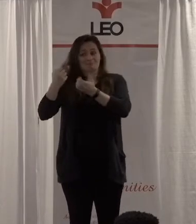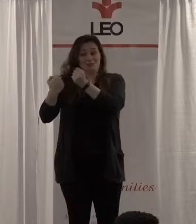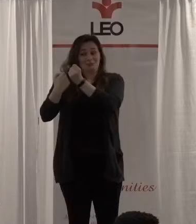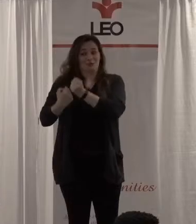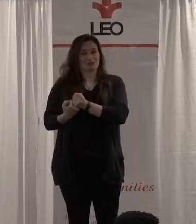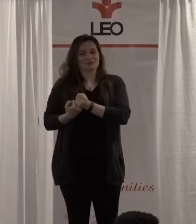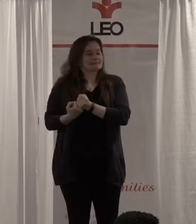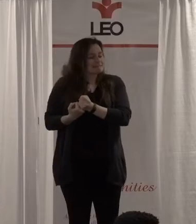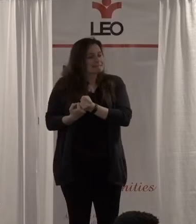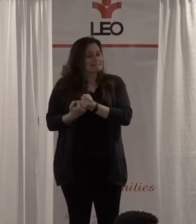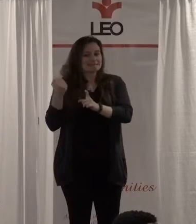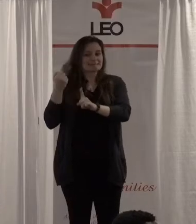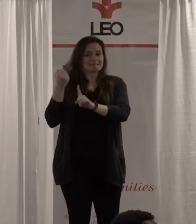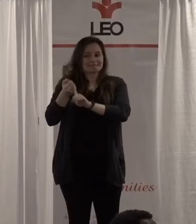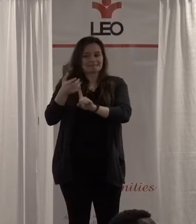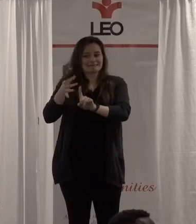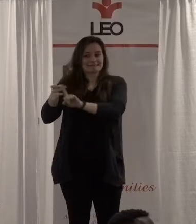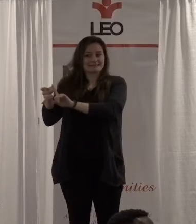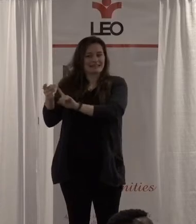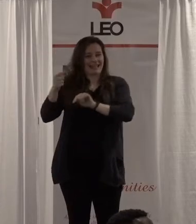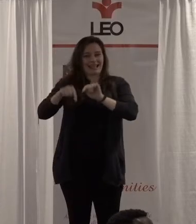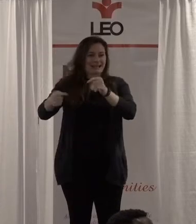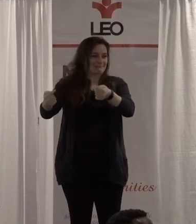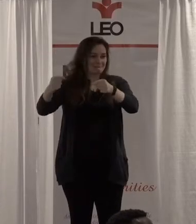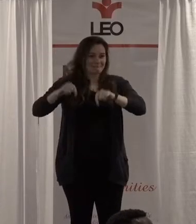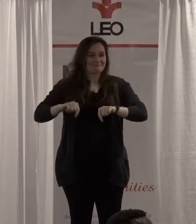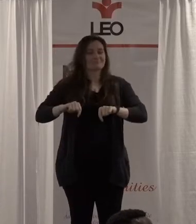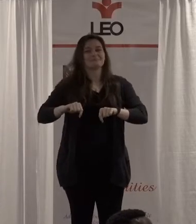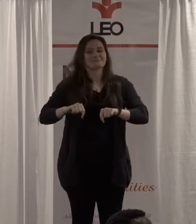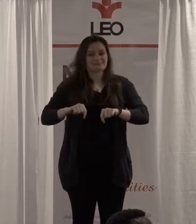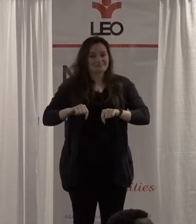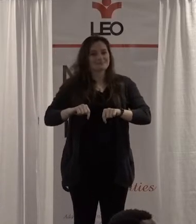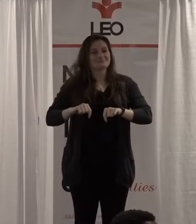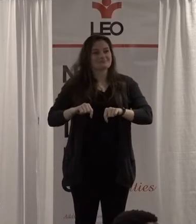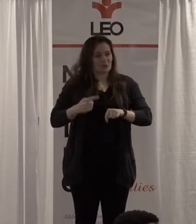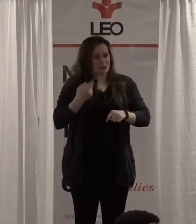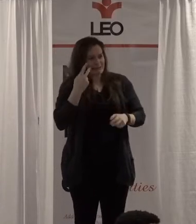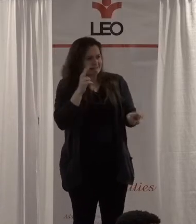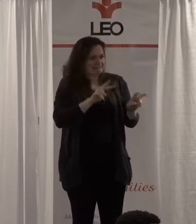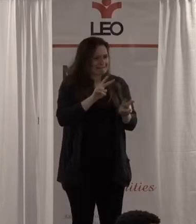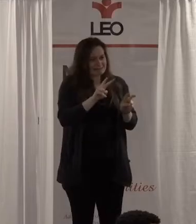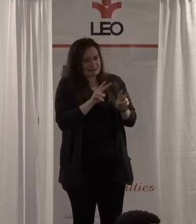AND NOT ABLE TO FIND SOMEBODY TO DELEGATE TO BE HERE TODAY